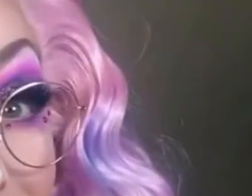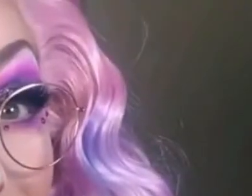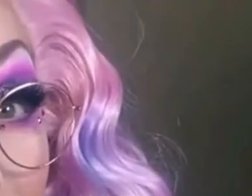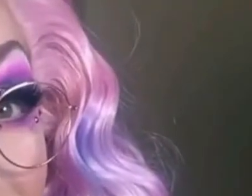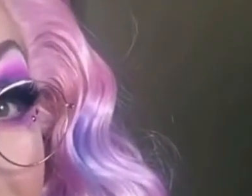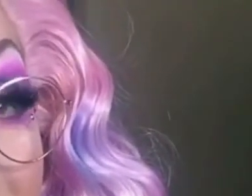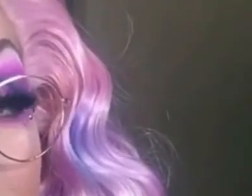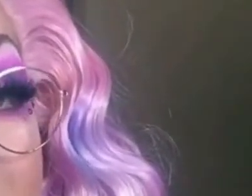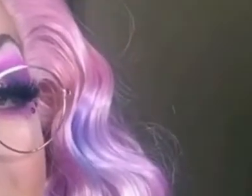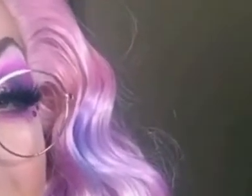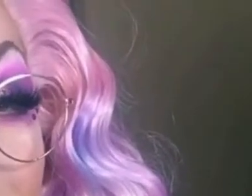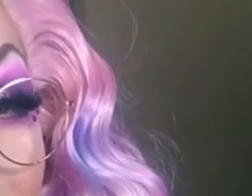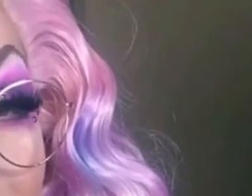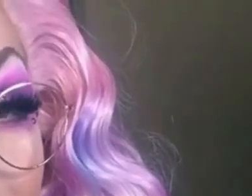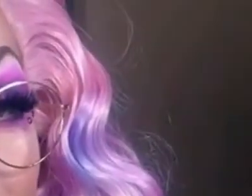(Upbeat music with no lyrics, Mina is inaudible)